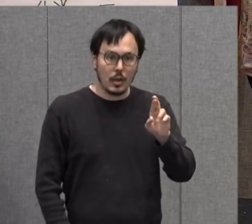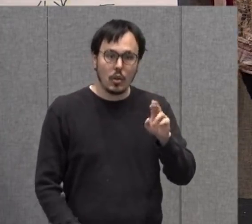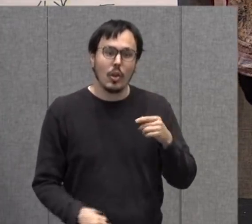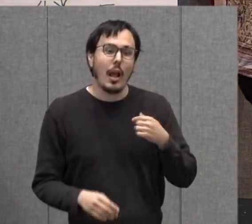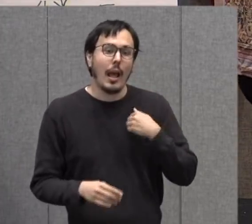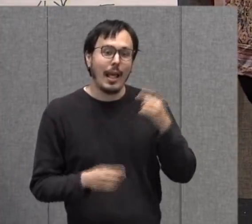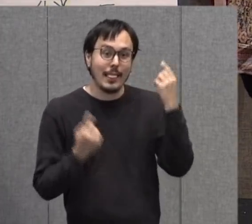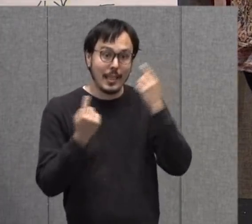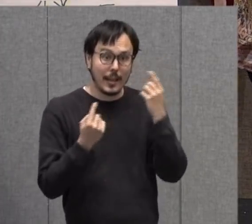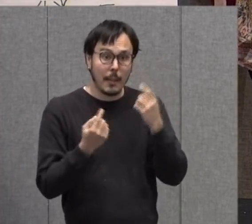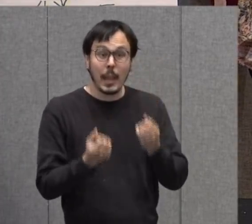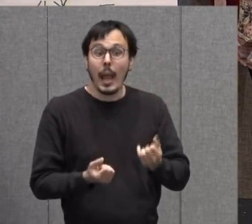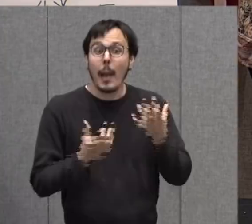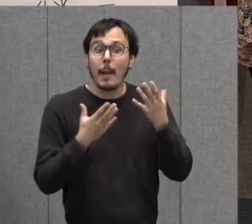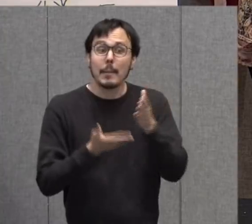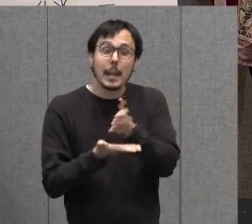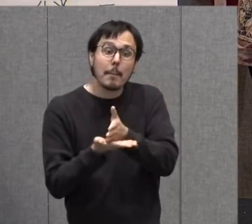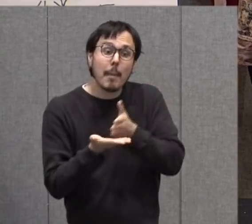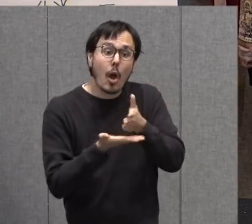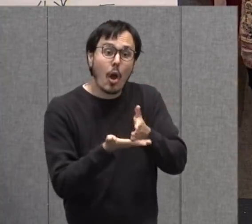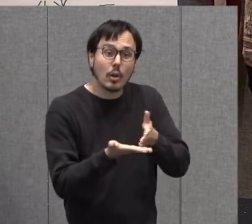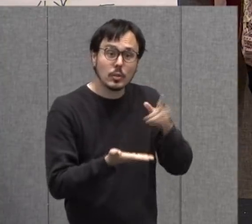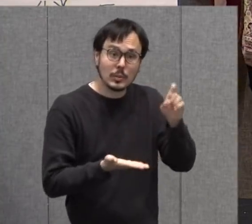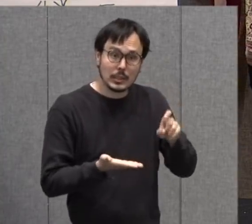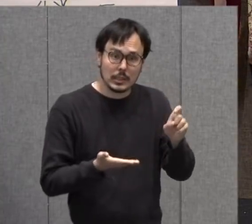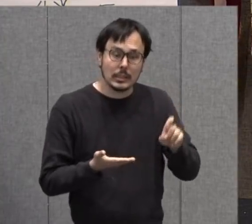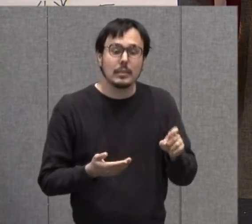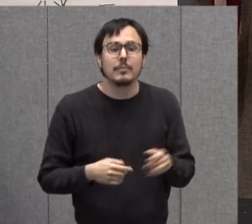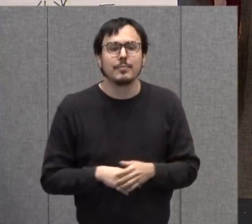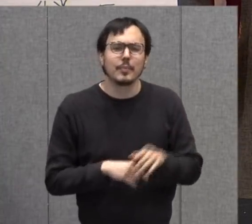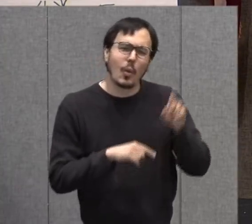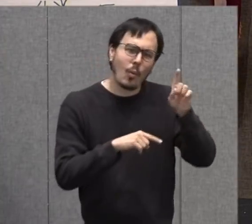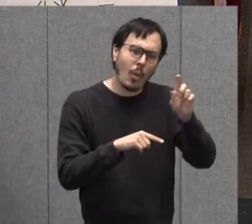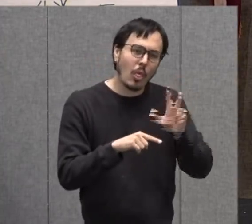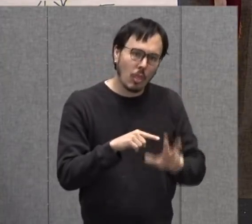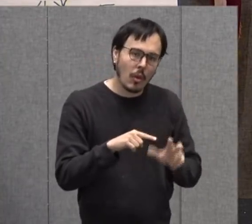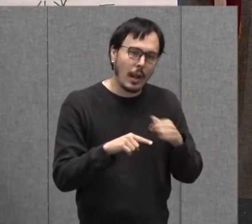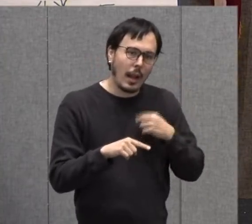So, I know I need one third so if I position that,